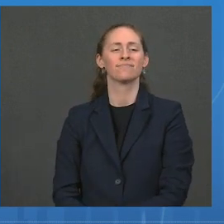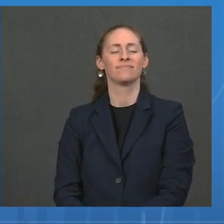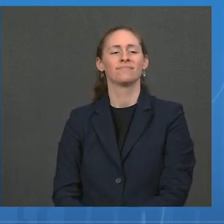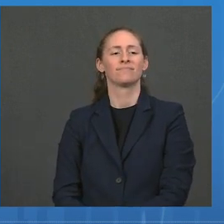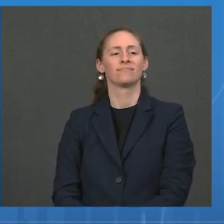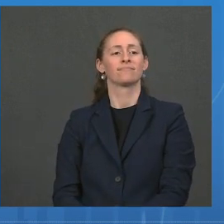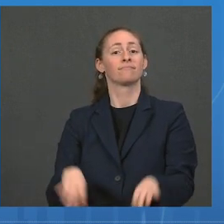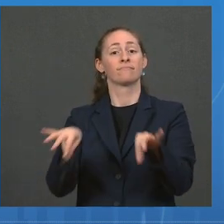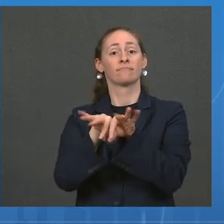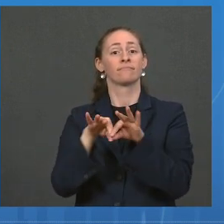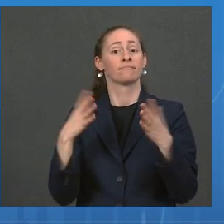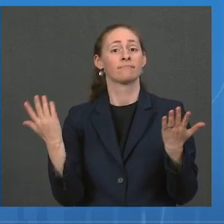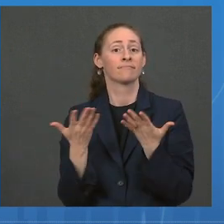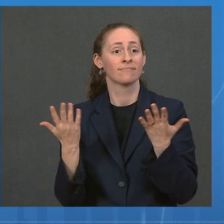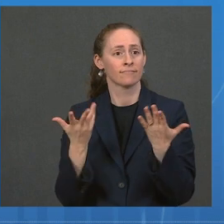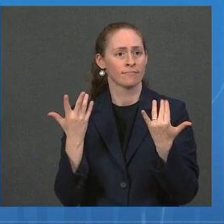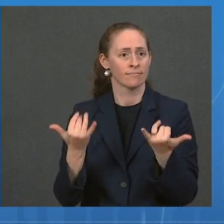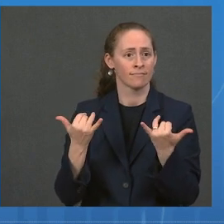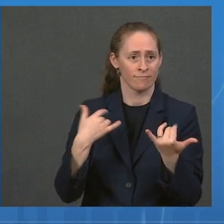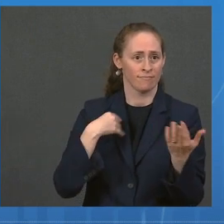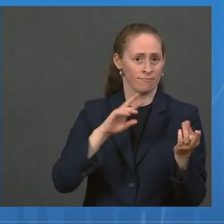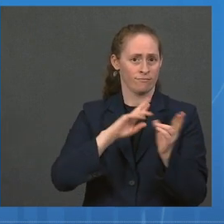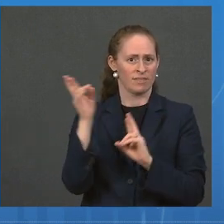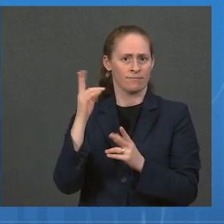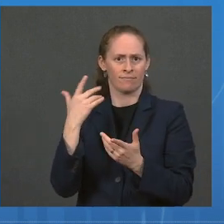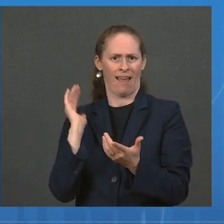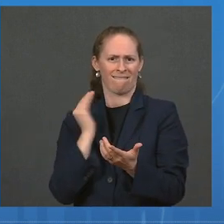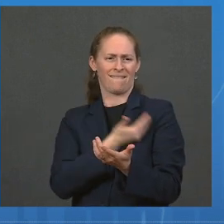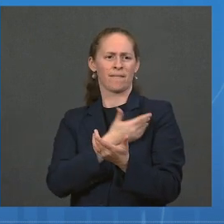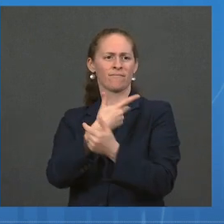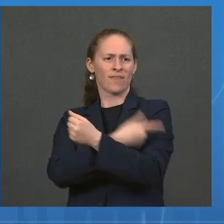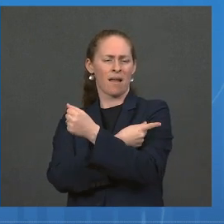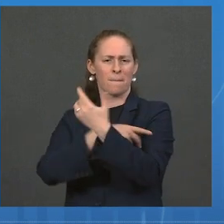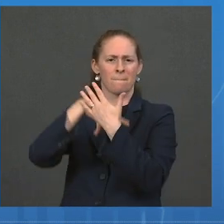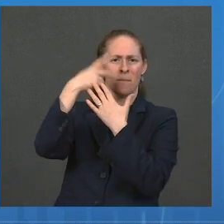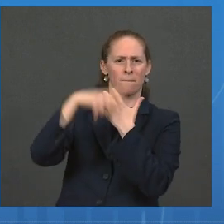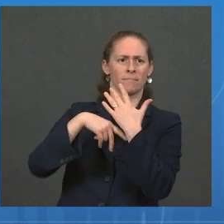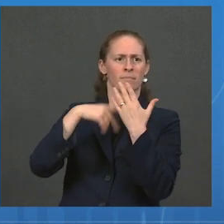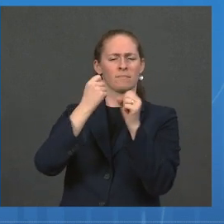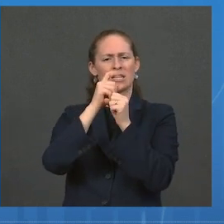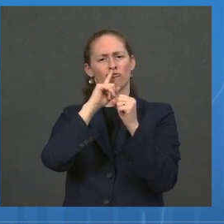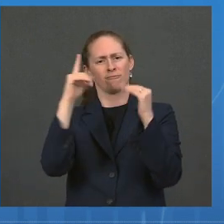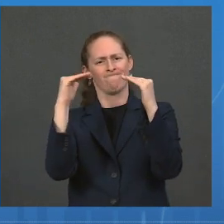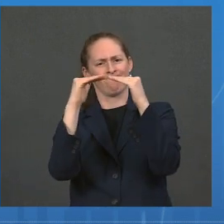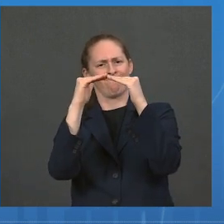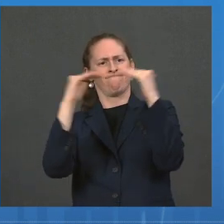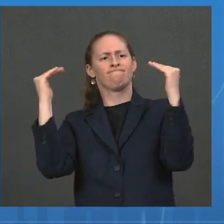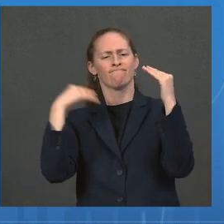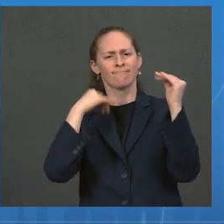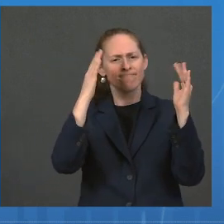all of our vaccination effort, equity and fairness will be at the center of our pediatric vaccination program.